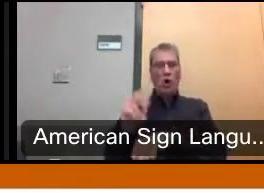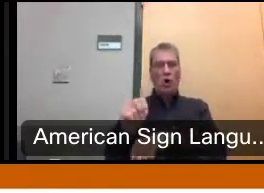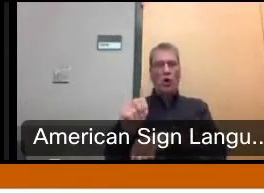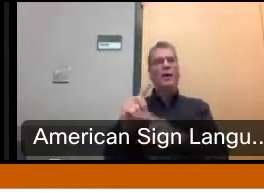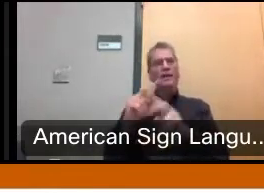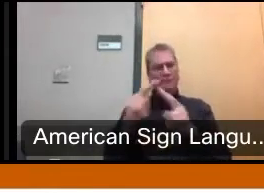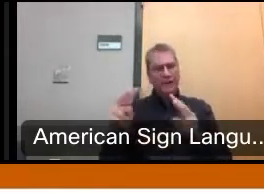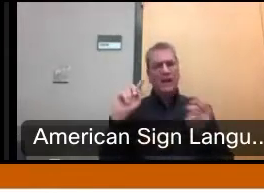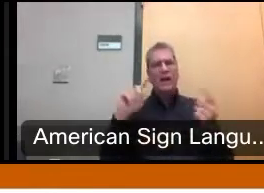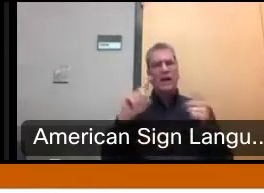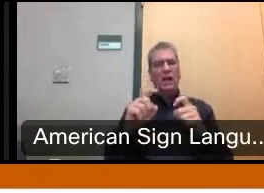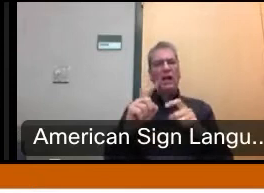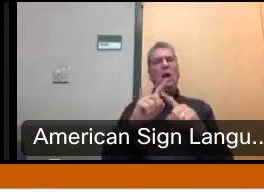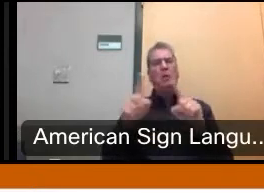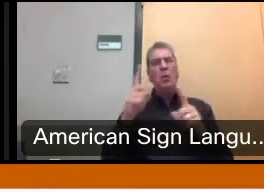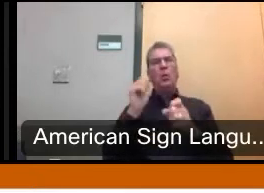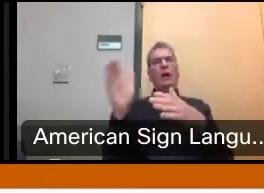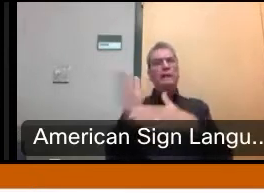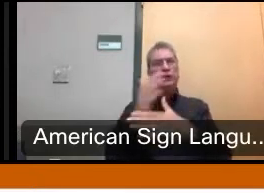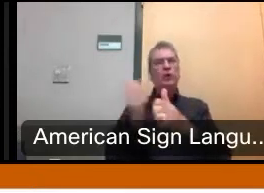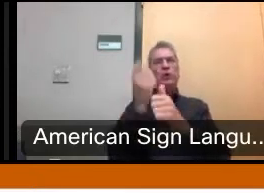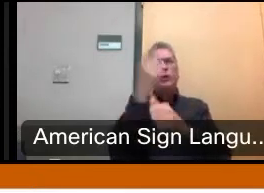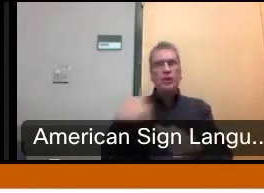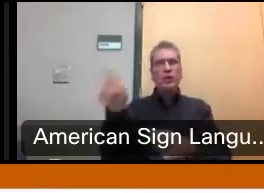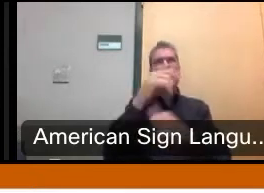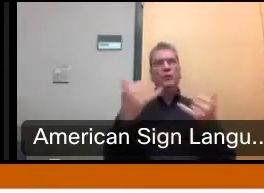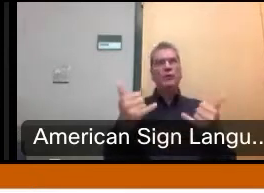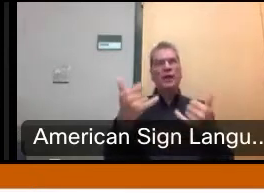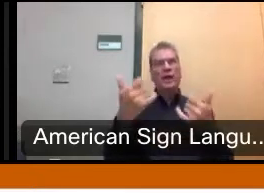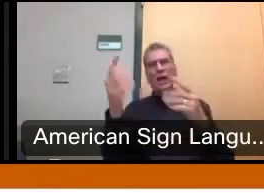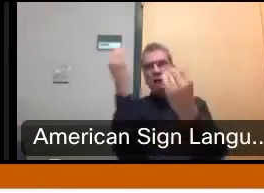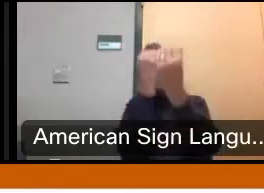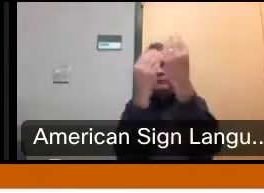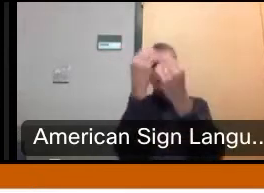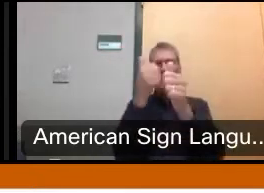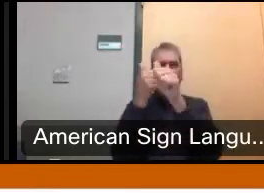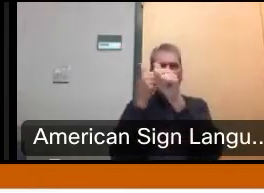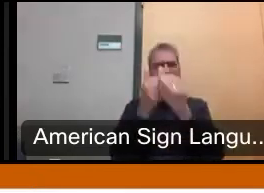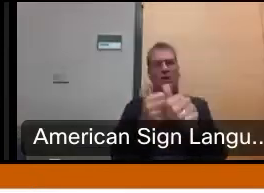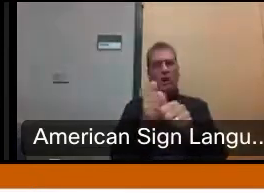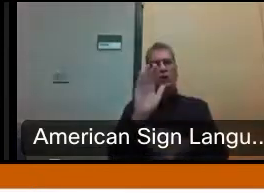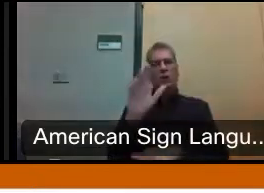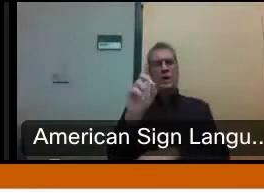wanted to share it with you all today because it's a good example of the way you work through that processing just kind of follow your data as you're going to get to the idea. You can